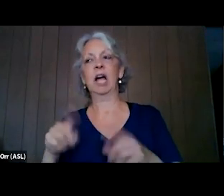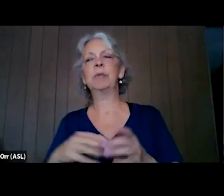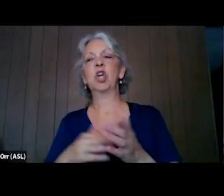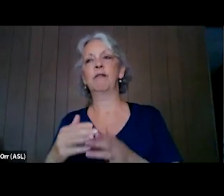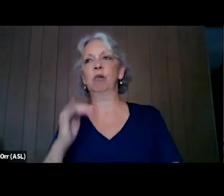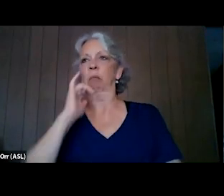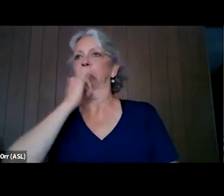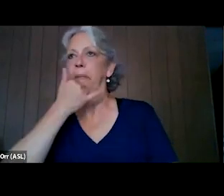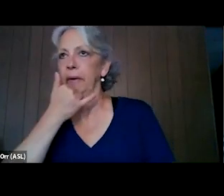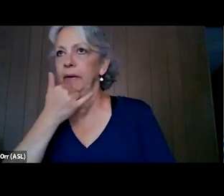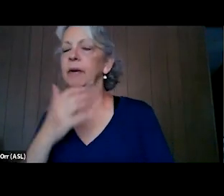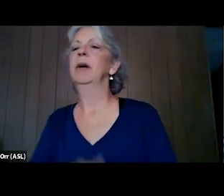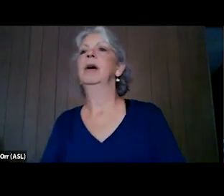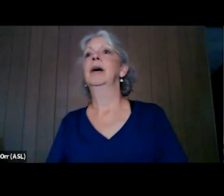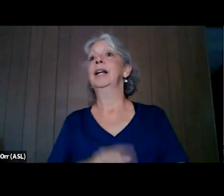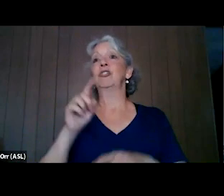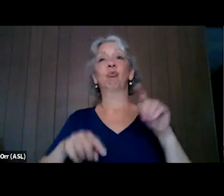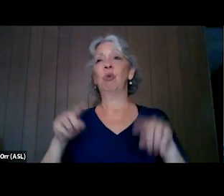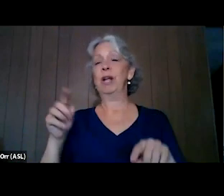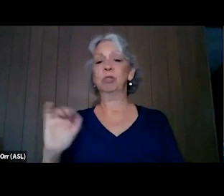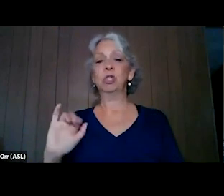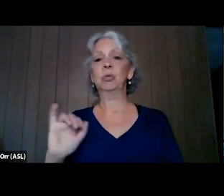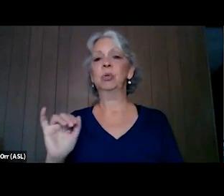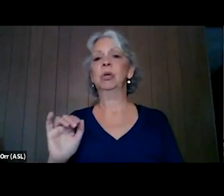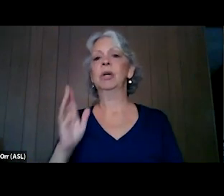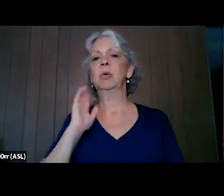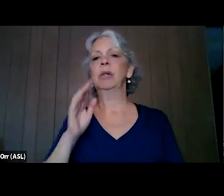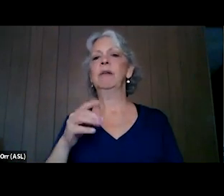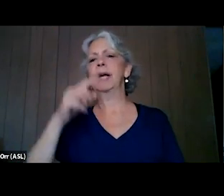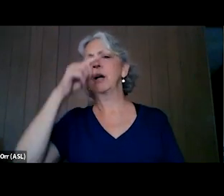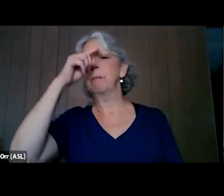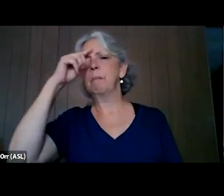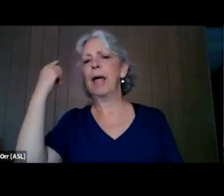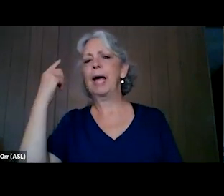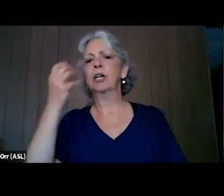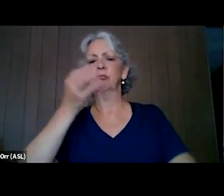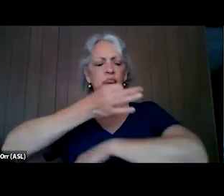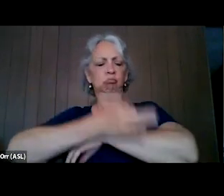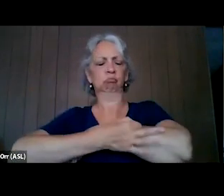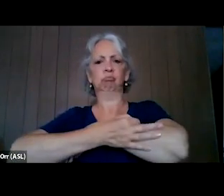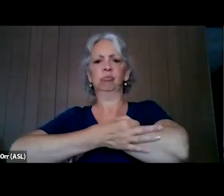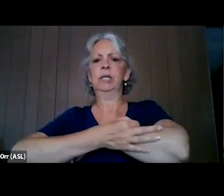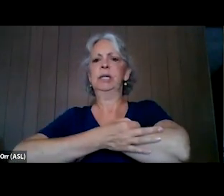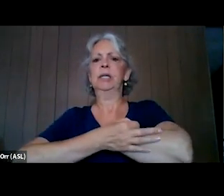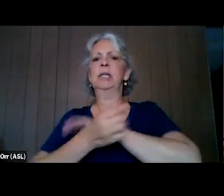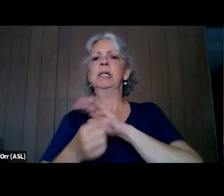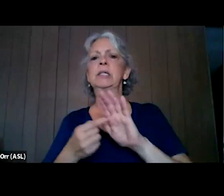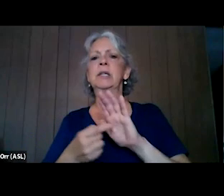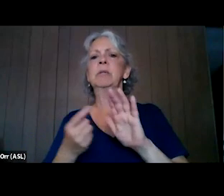and it's totally random too, you'll get this black wound that sometimes turns into this infection,